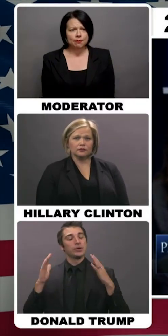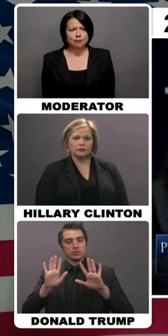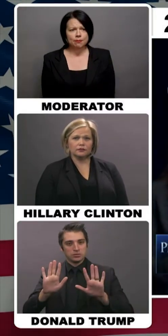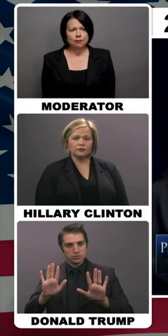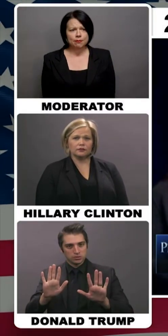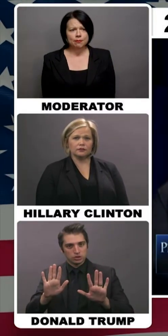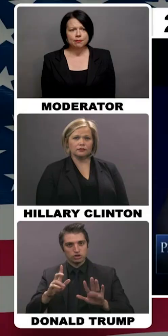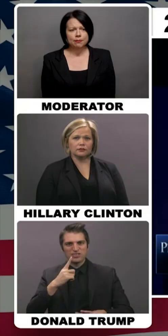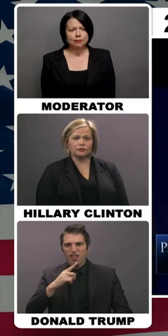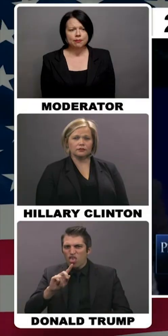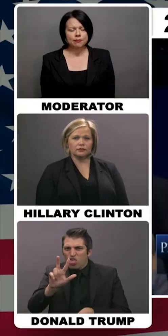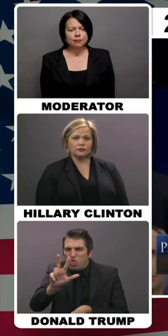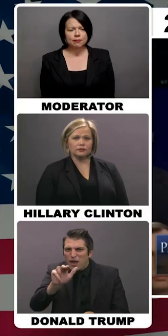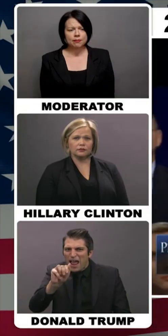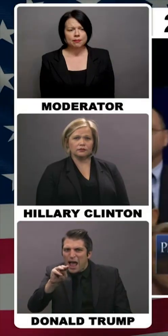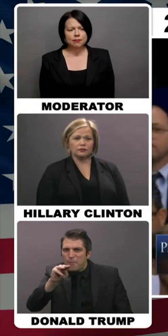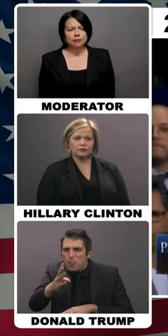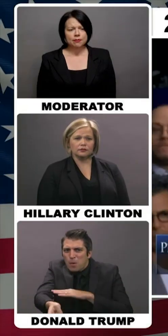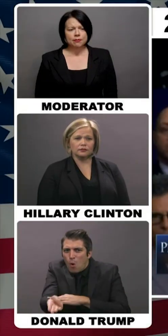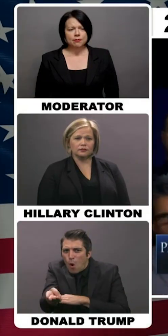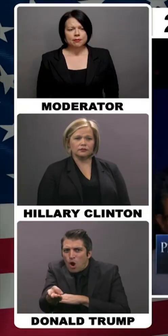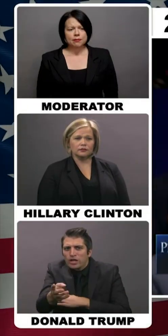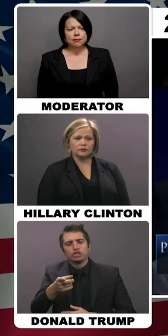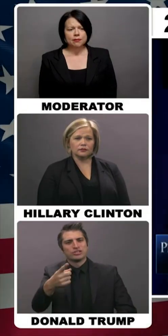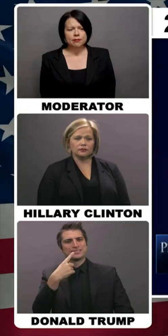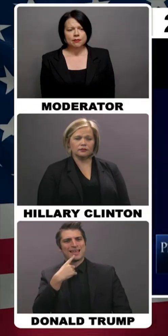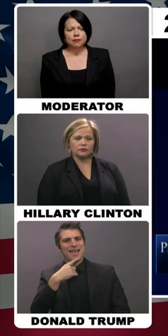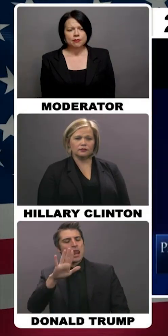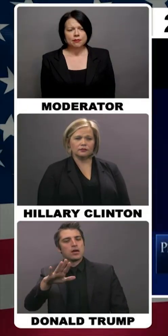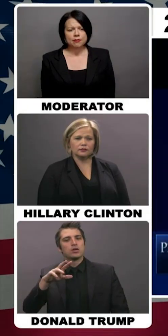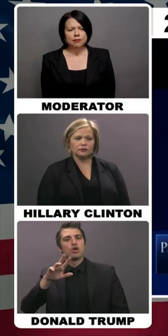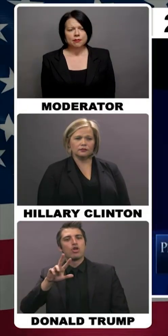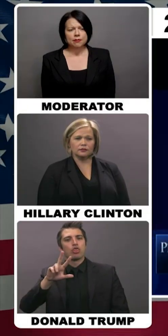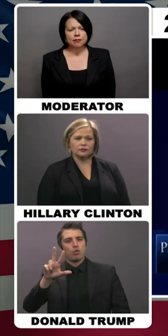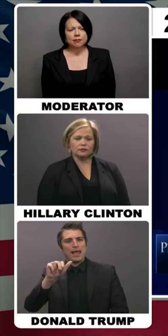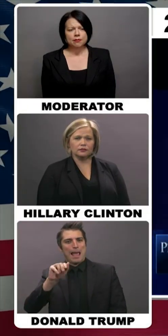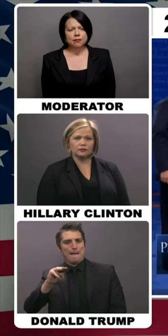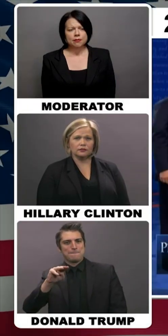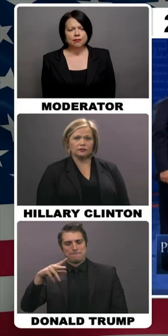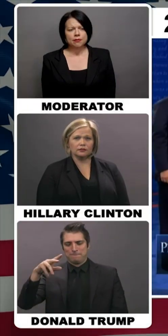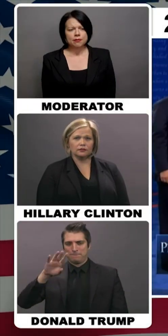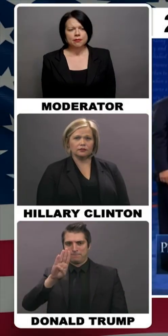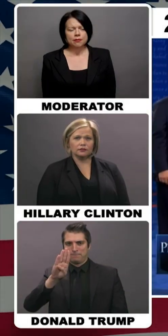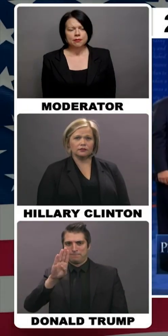take a look at Benghazi. She said, who's gonna answer the call at three o'clock in the morning? Guess what she didn't answer.